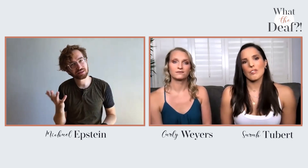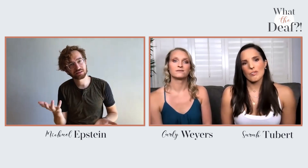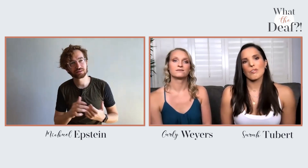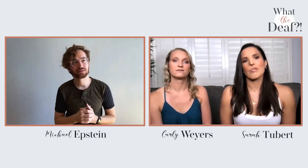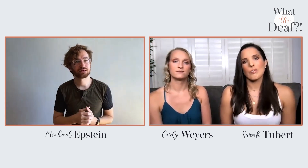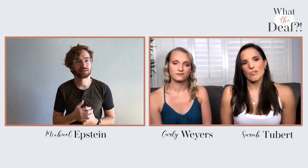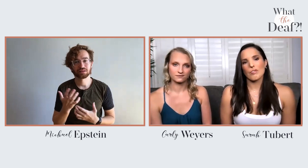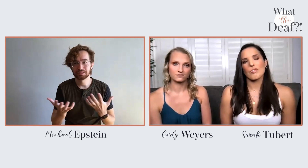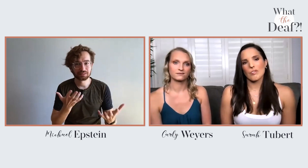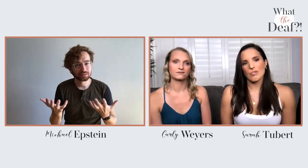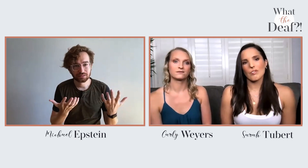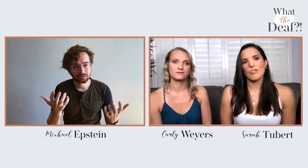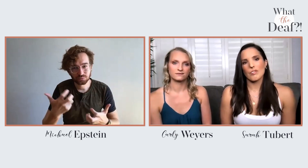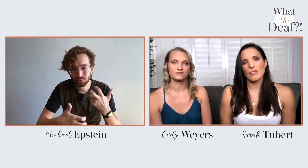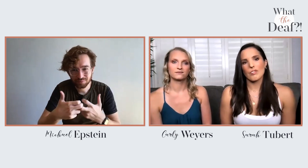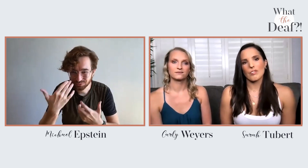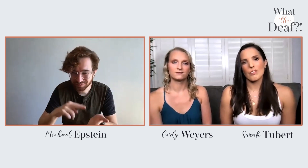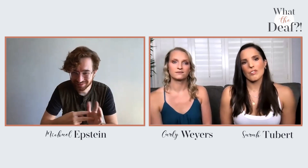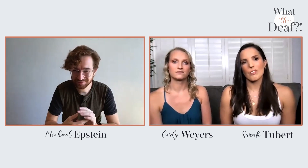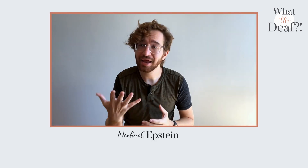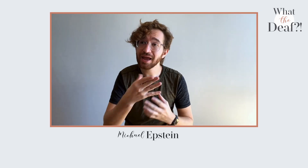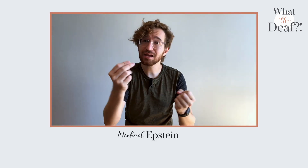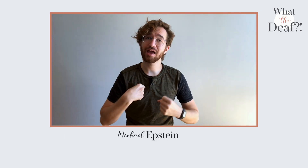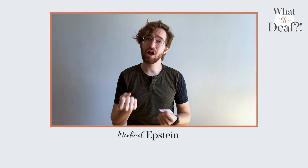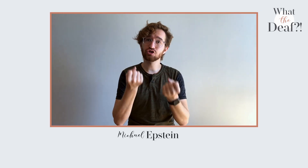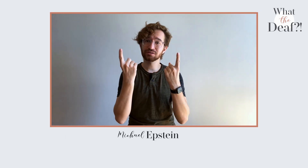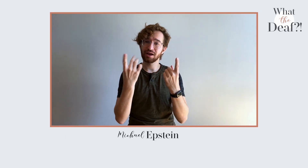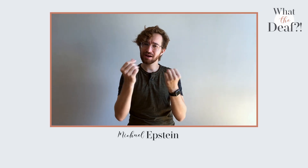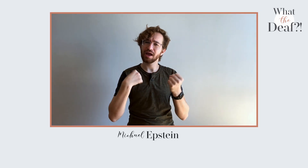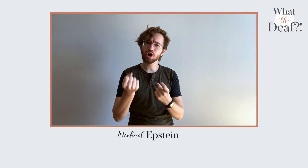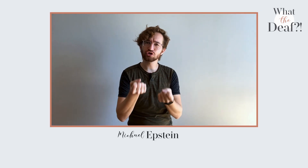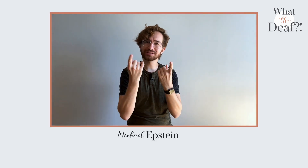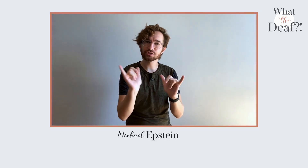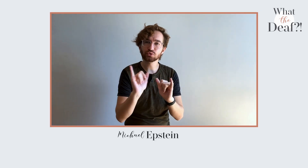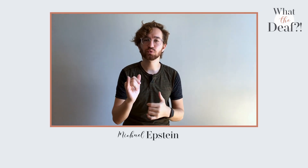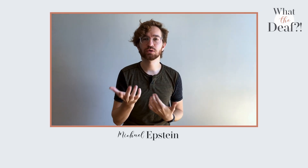for me to see that in the Deaf community. It's a huge problem. And at the same time, I understand the difficulty.